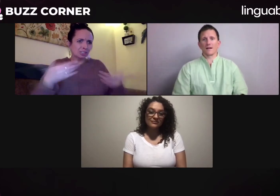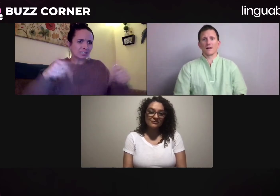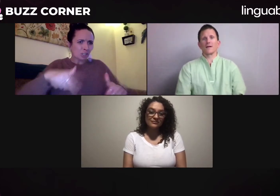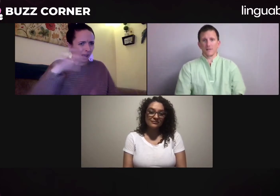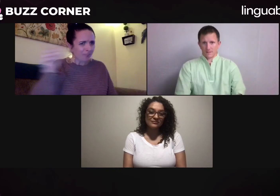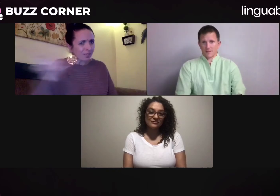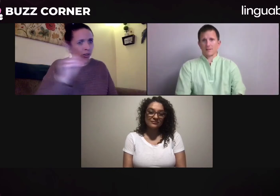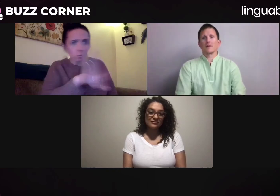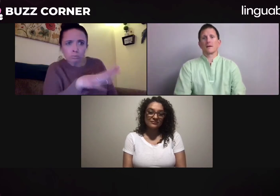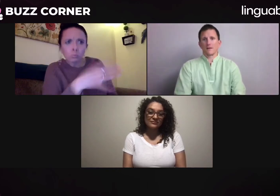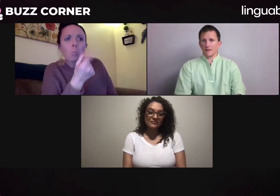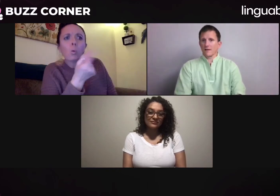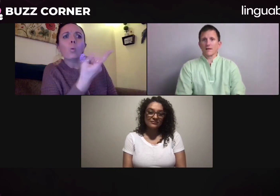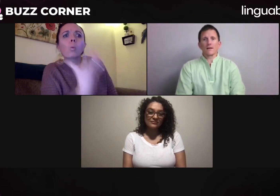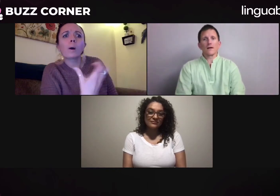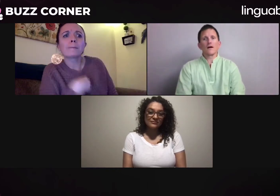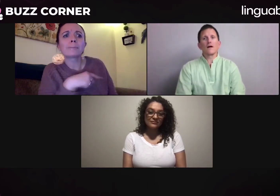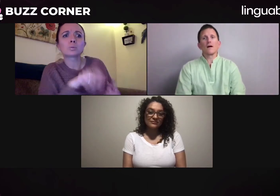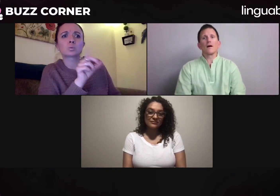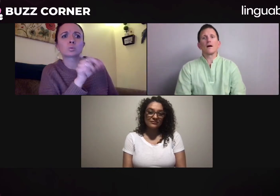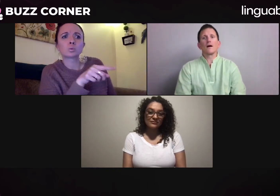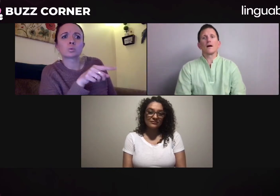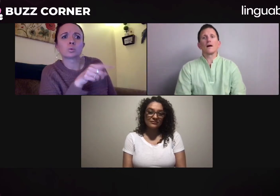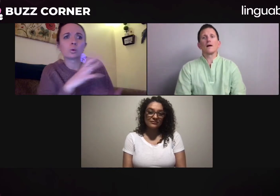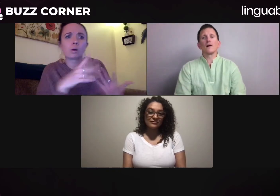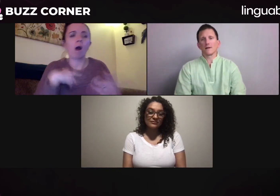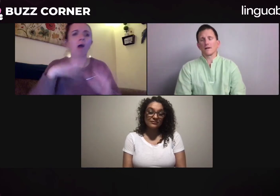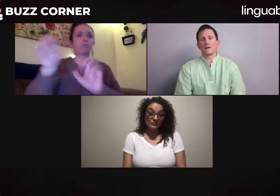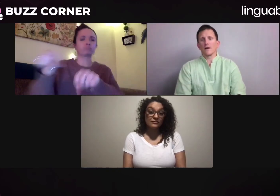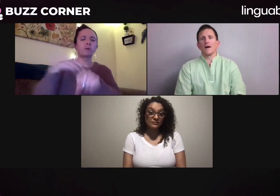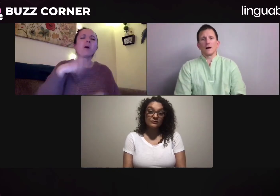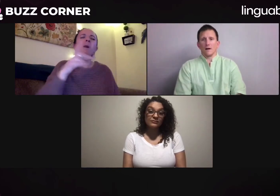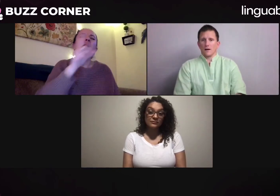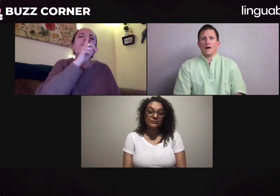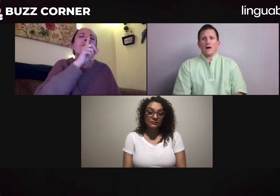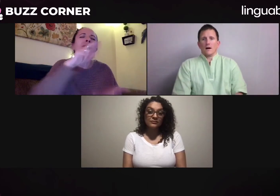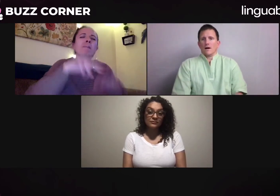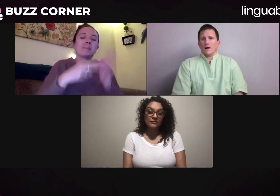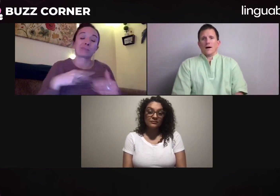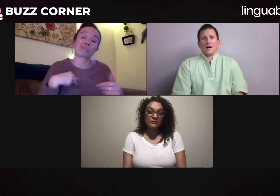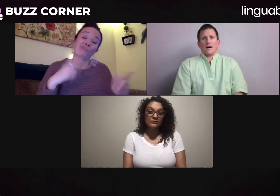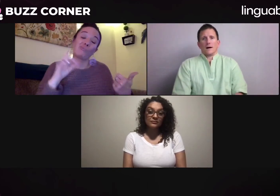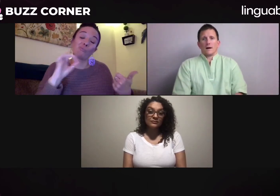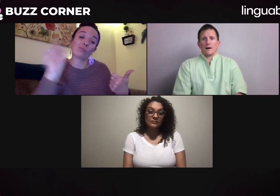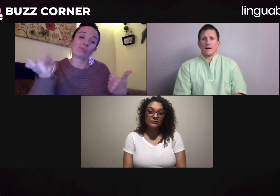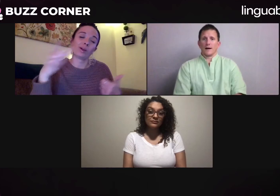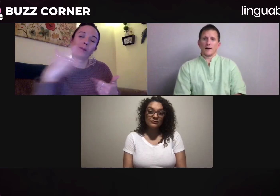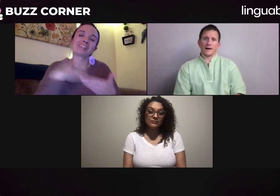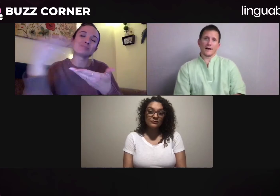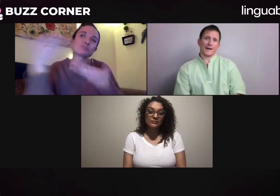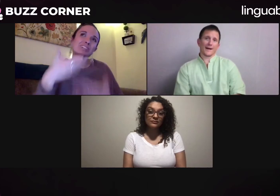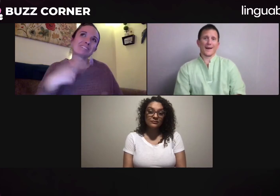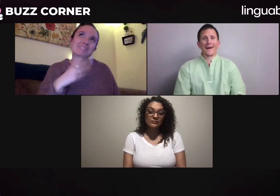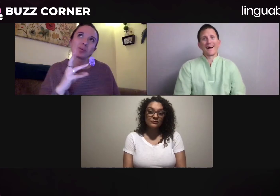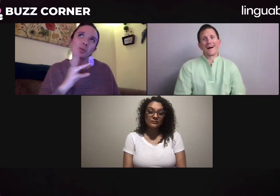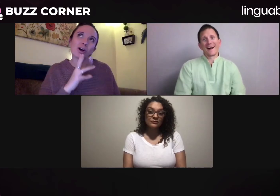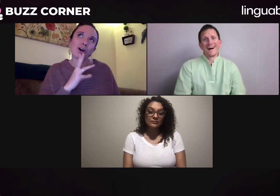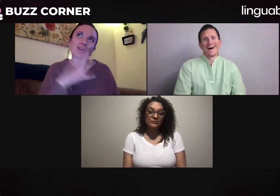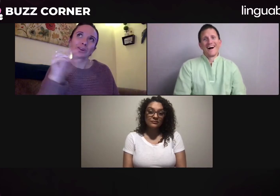who will ask me what I want them to do. And I'm not telling them,